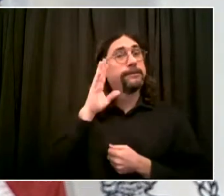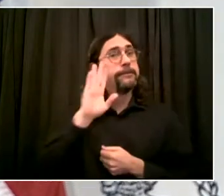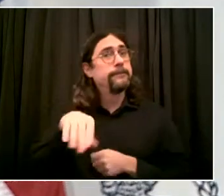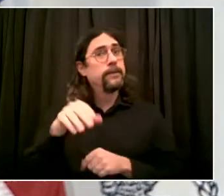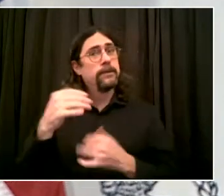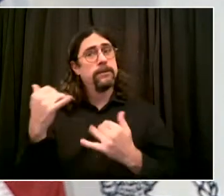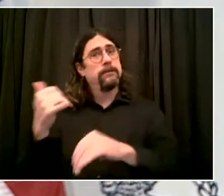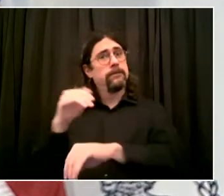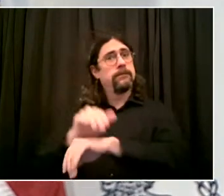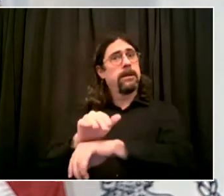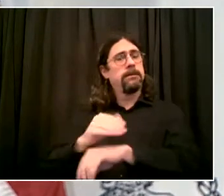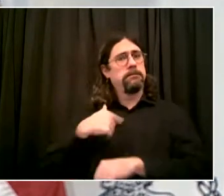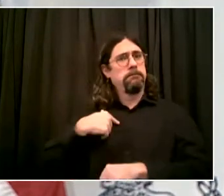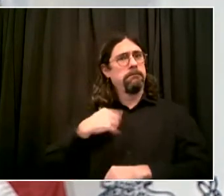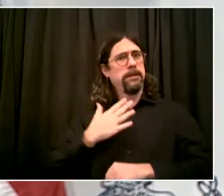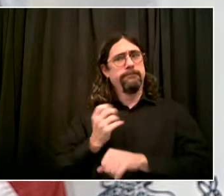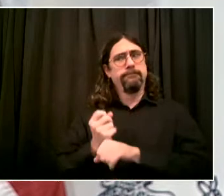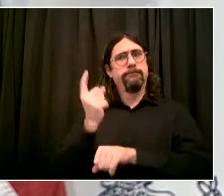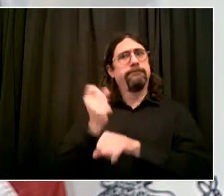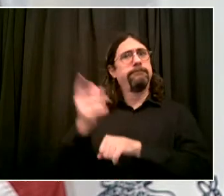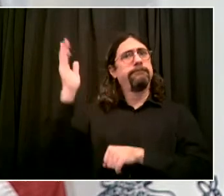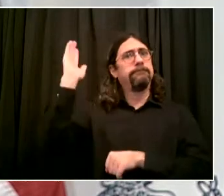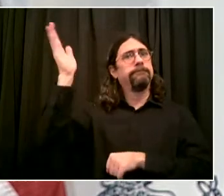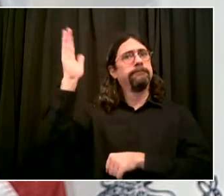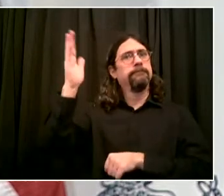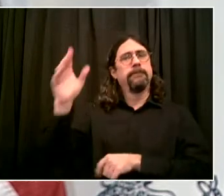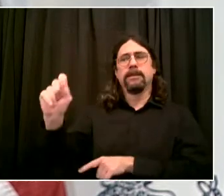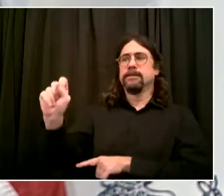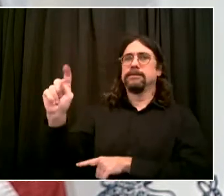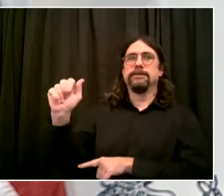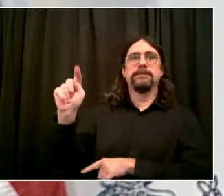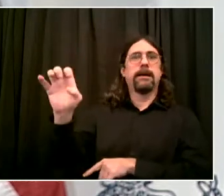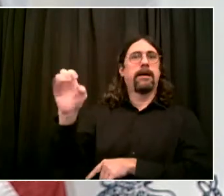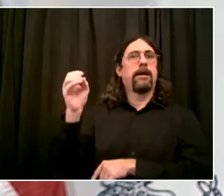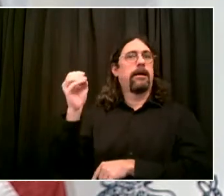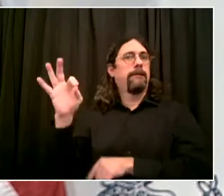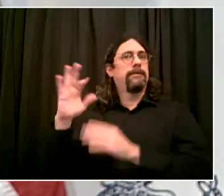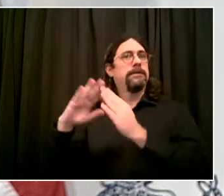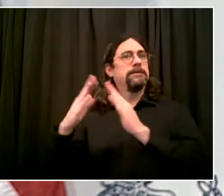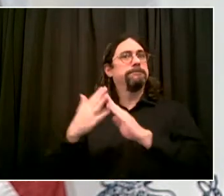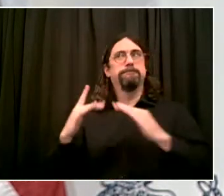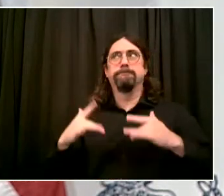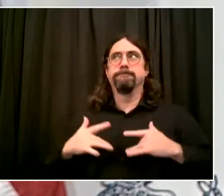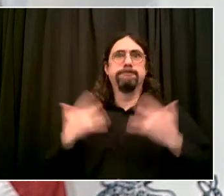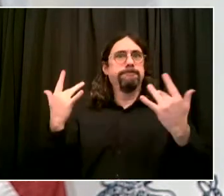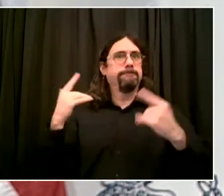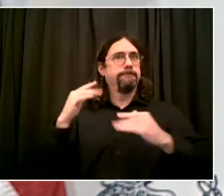THAT TONIGHT WHEN I GIVE MY STATE OF THE CITY PRESENTATION. WHY WOULD I SAY IT HAS BEEN SO EXTRAORDINARY?